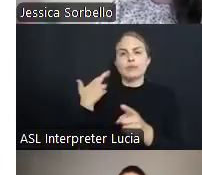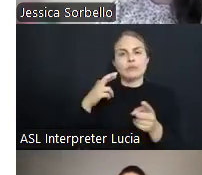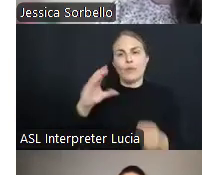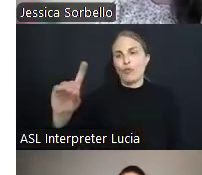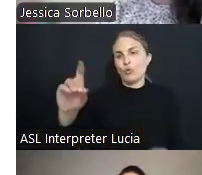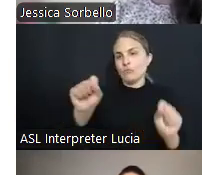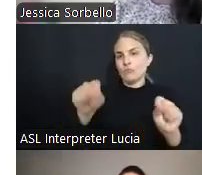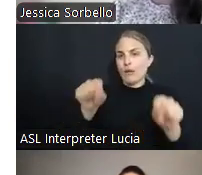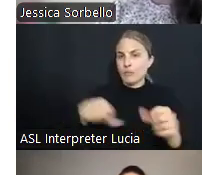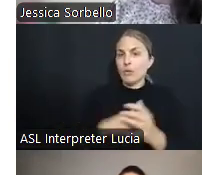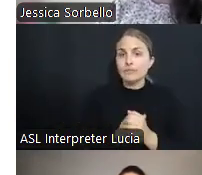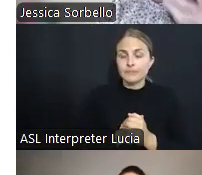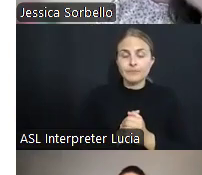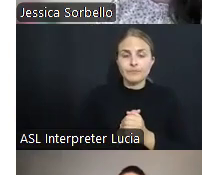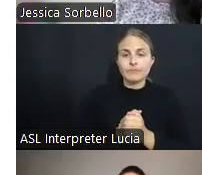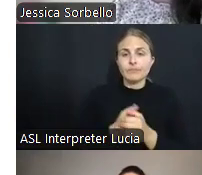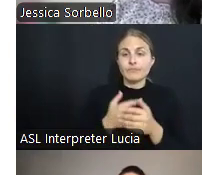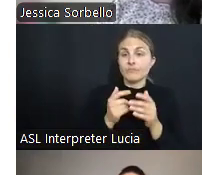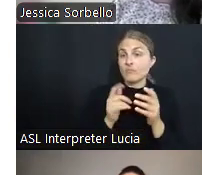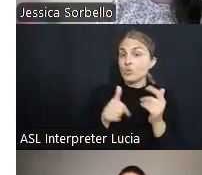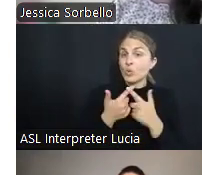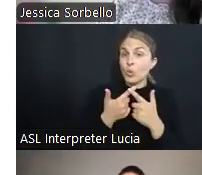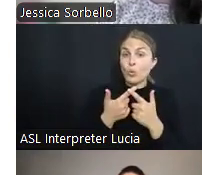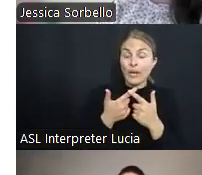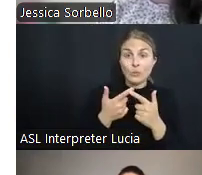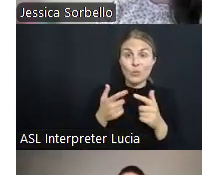folks that don't even meet a criteria for a substance use